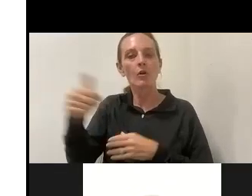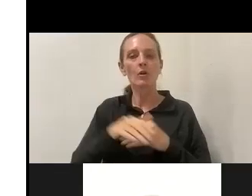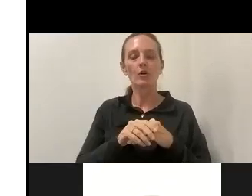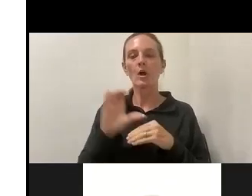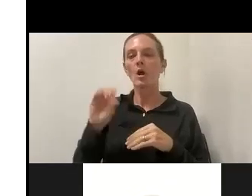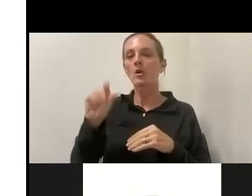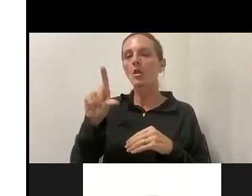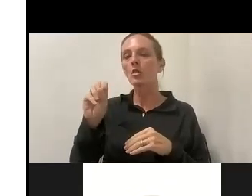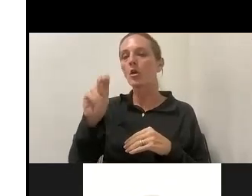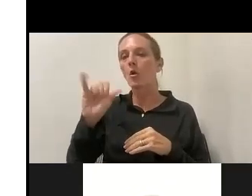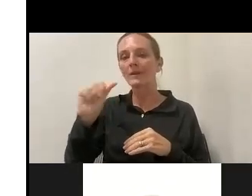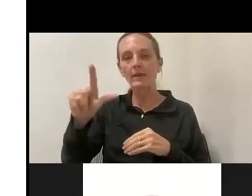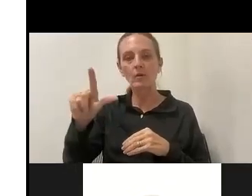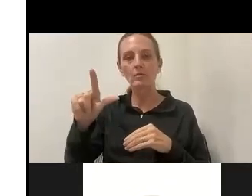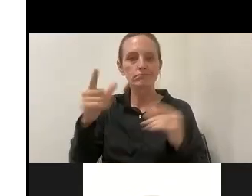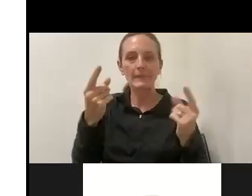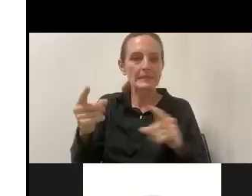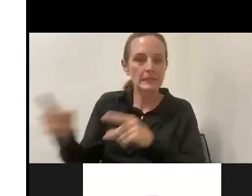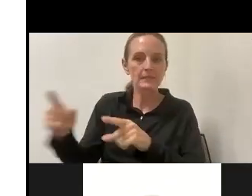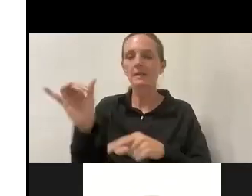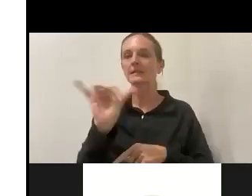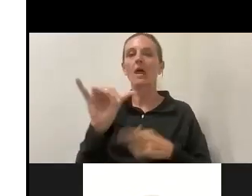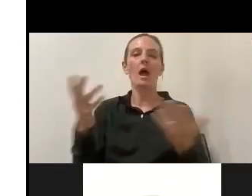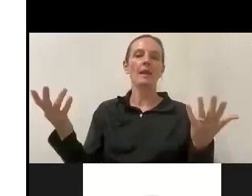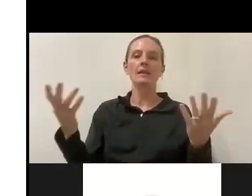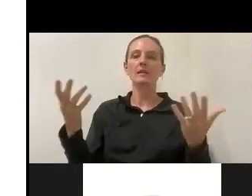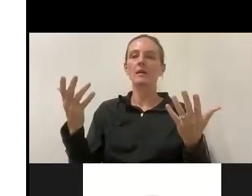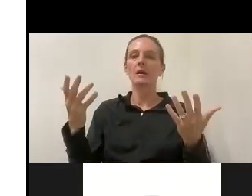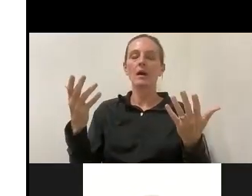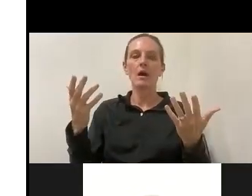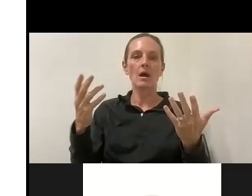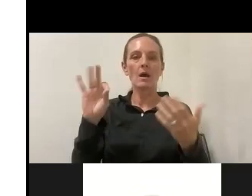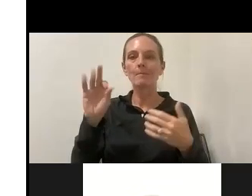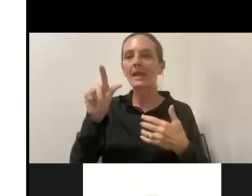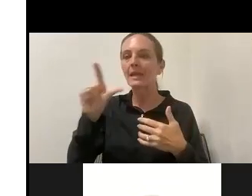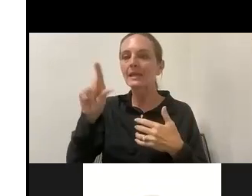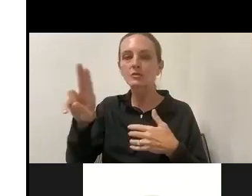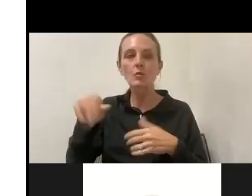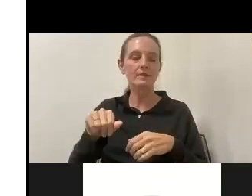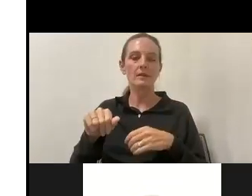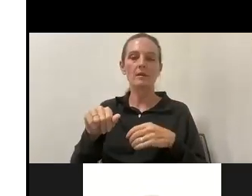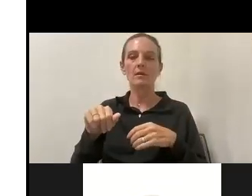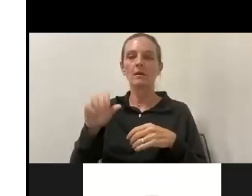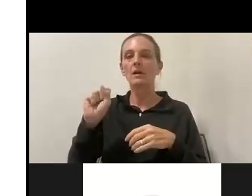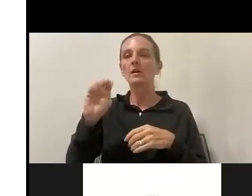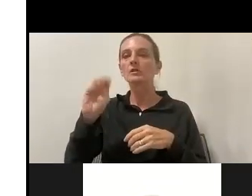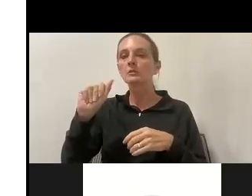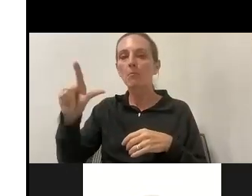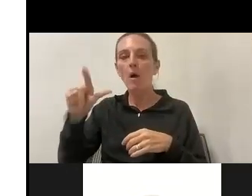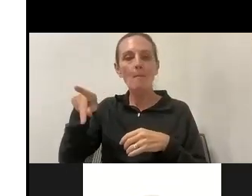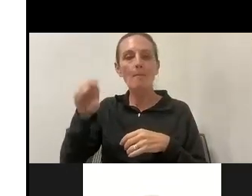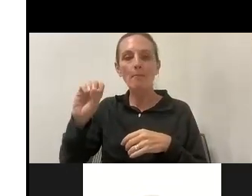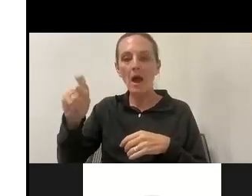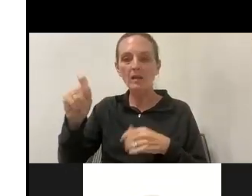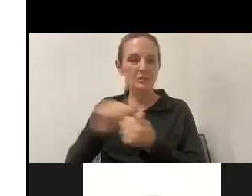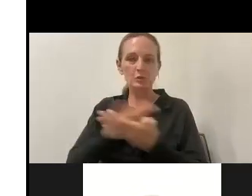influences like influenza and smallpox that decimated our population. If we go back to why do